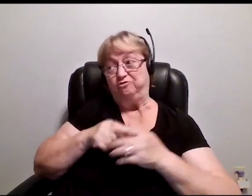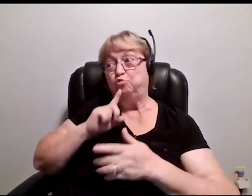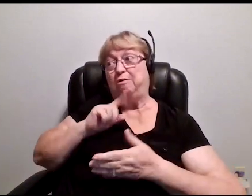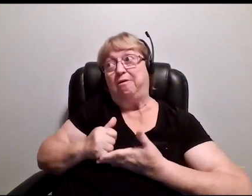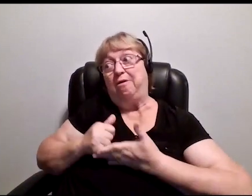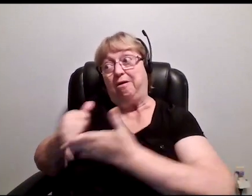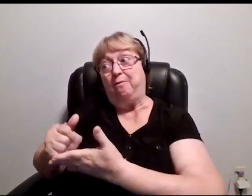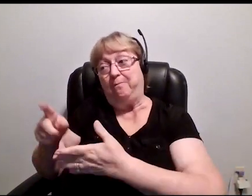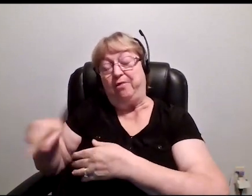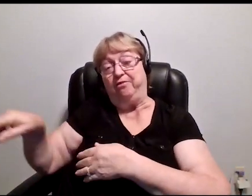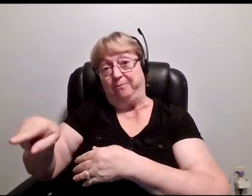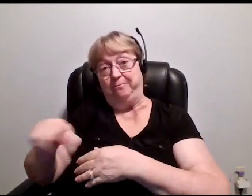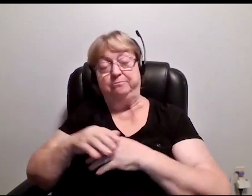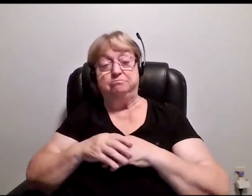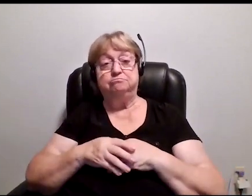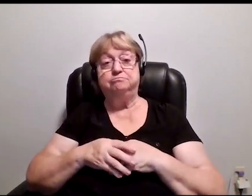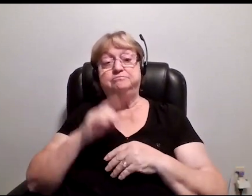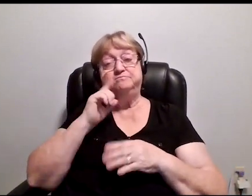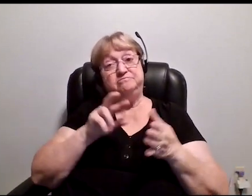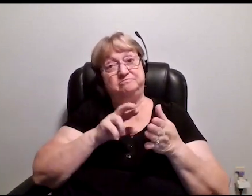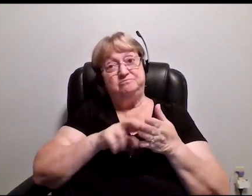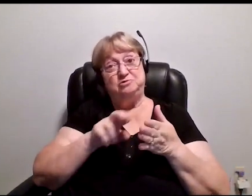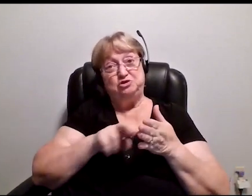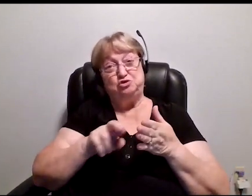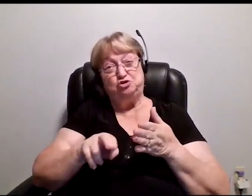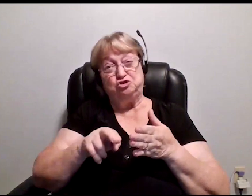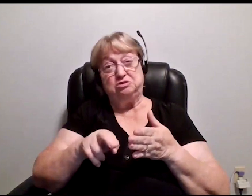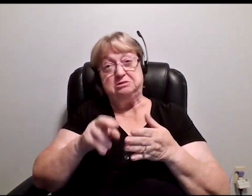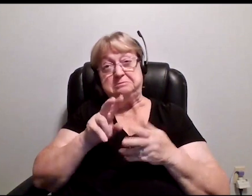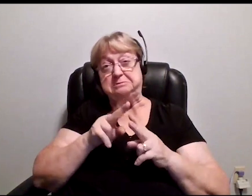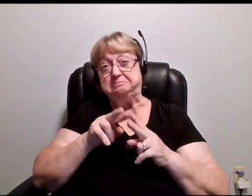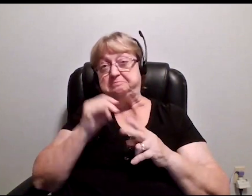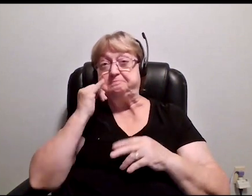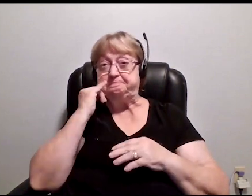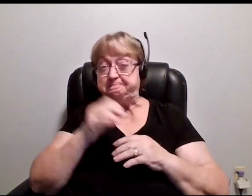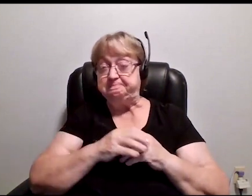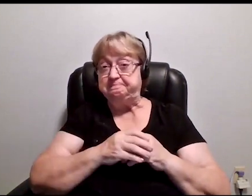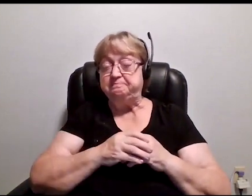For researchers, I have a couple implications as well. For example, I would suggest that you investigate